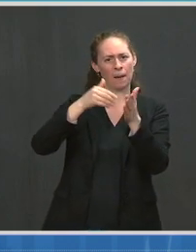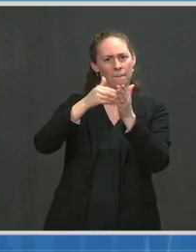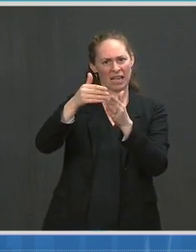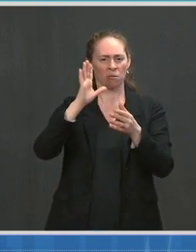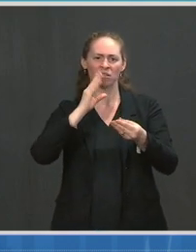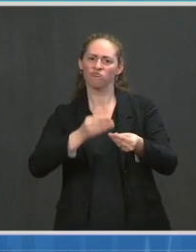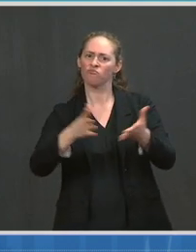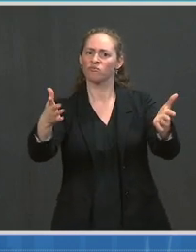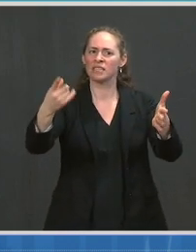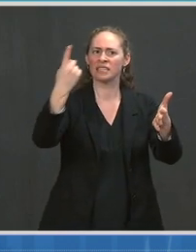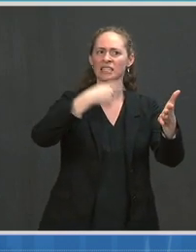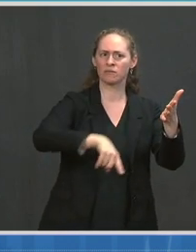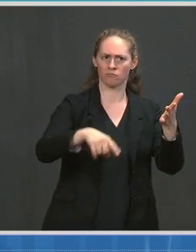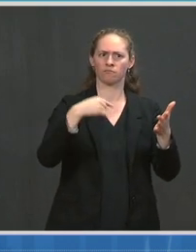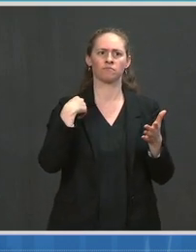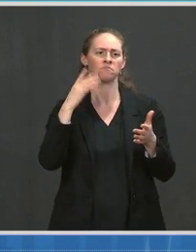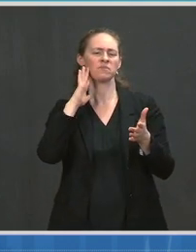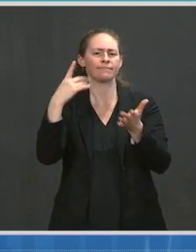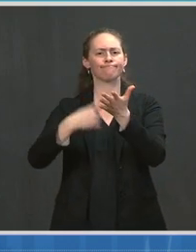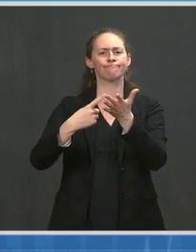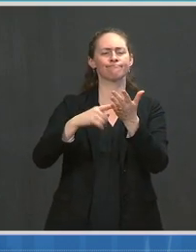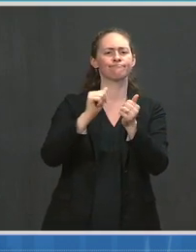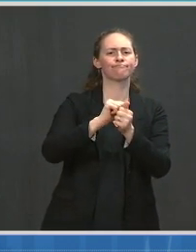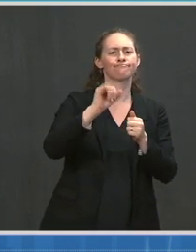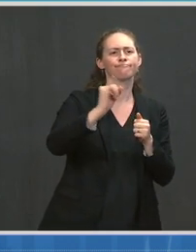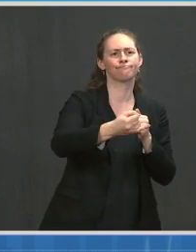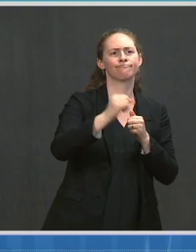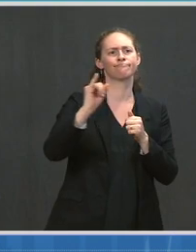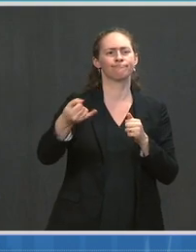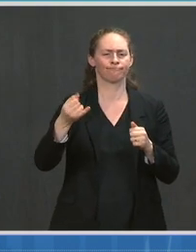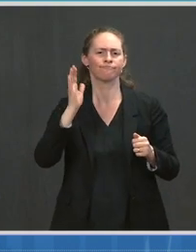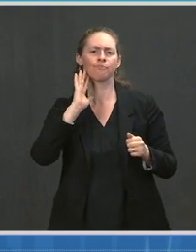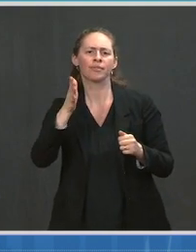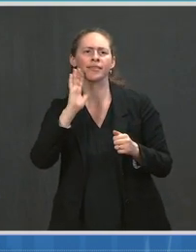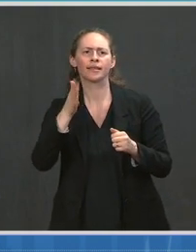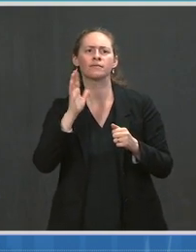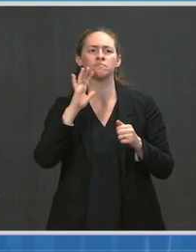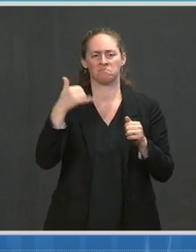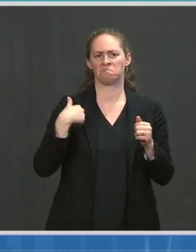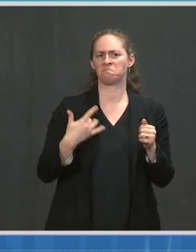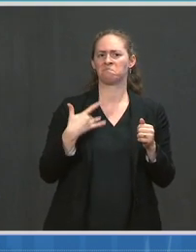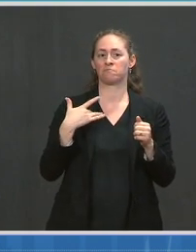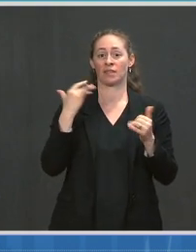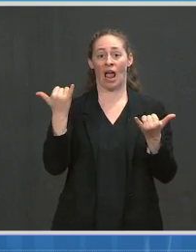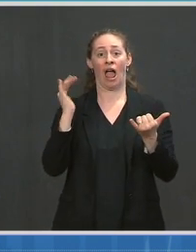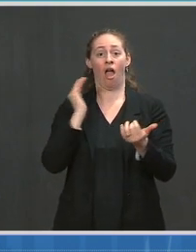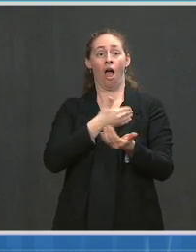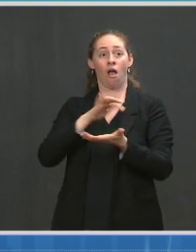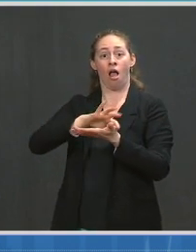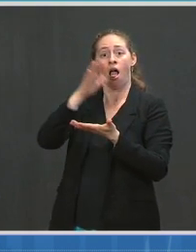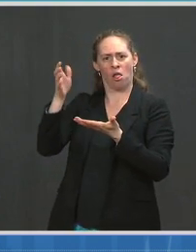and we anticipate a significant increase at the end of this month which will enable them to hit at least 20 million doses.